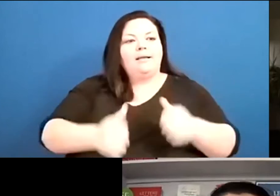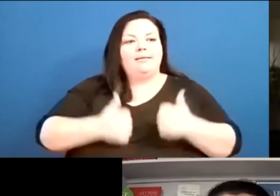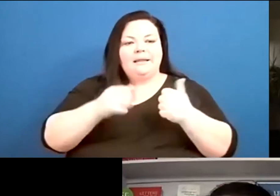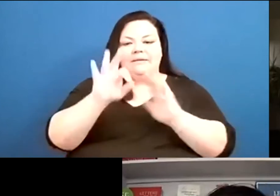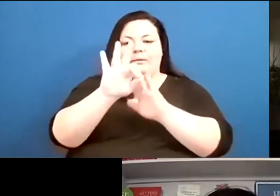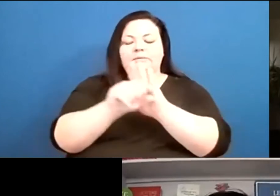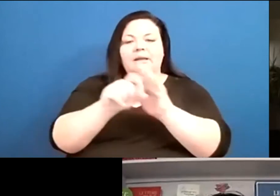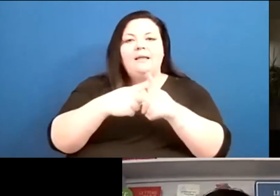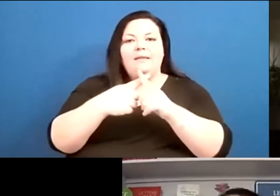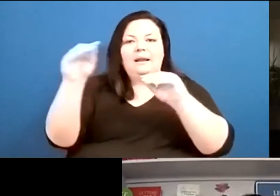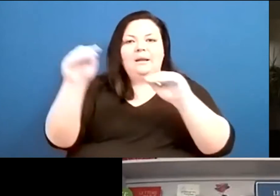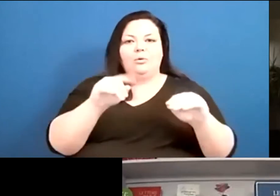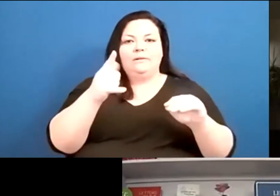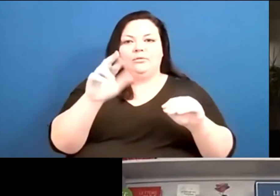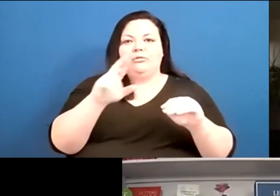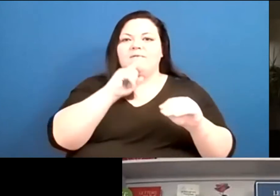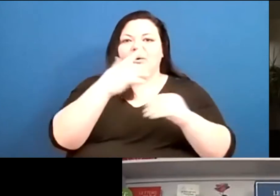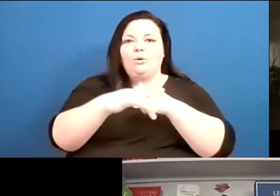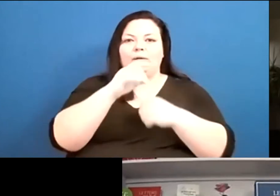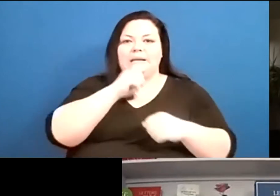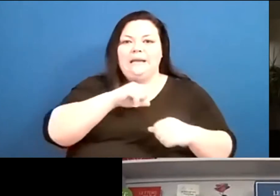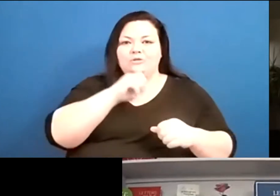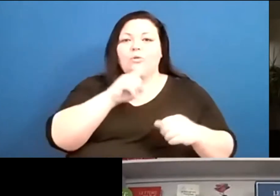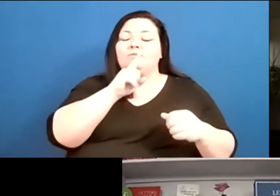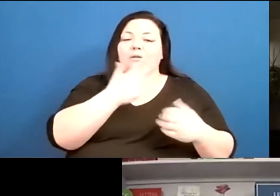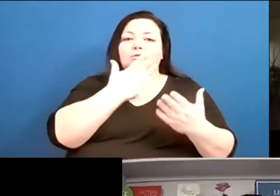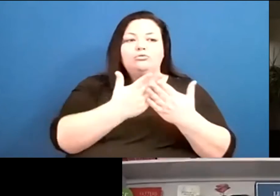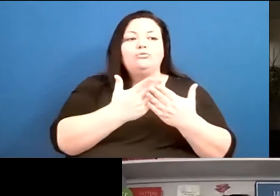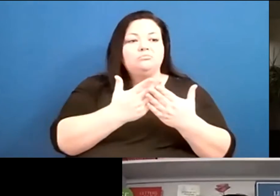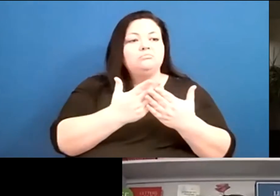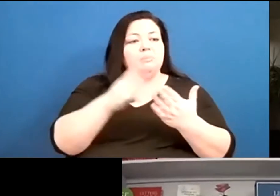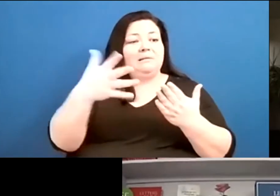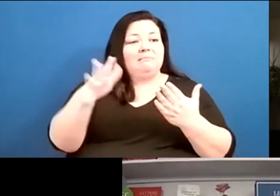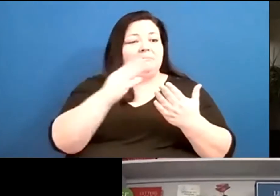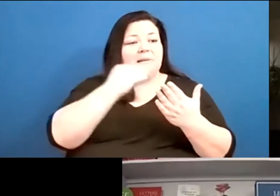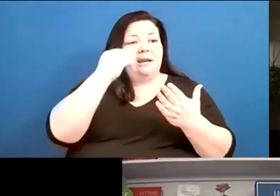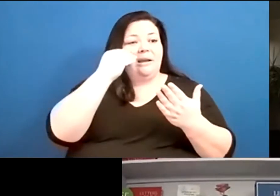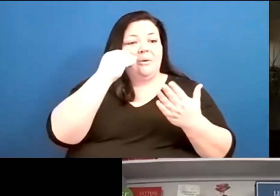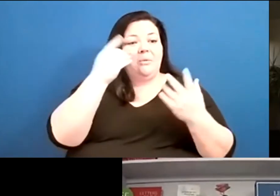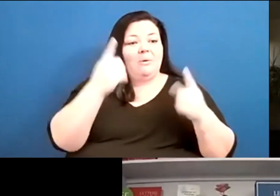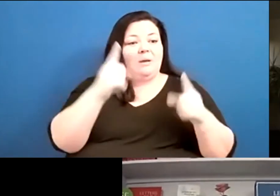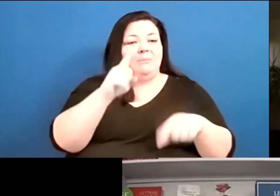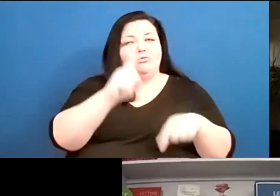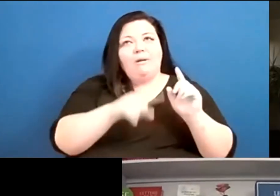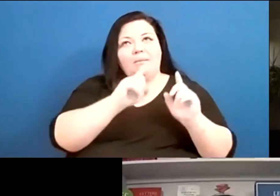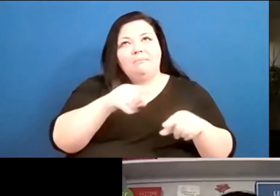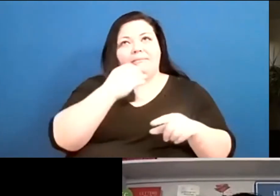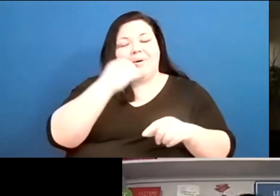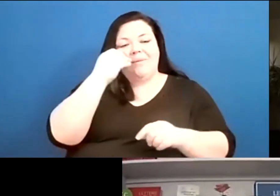very early age, so, it's good to be kind of home when you can't be home, so, um, thank you all for